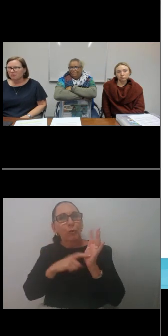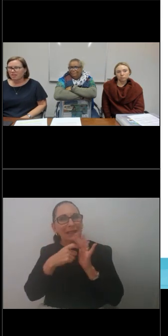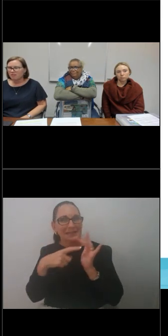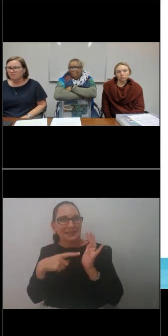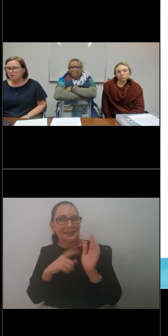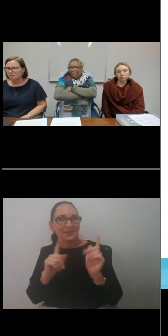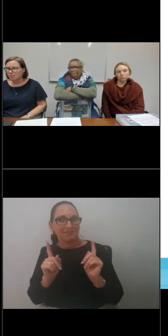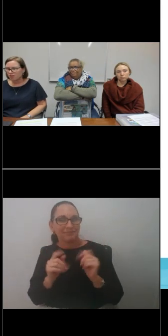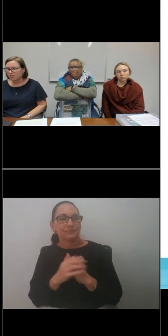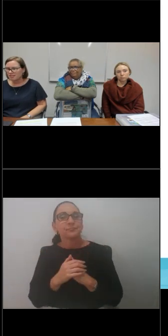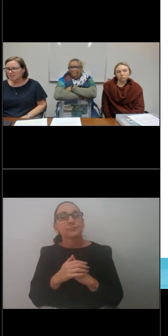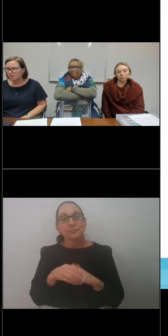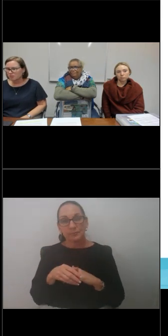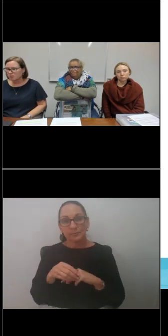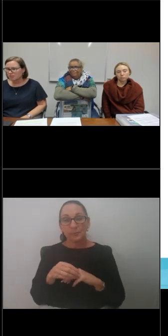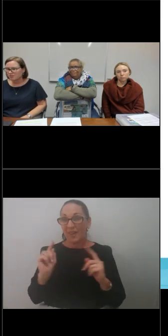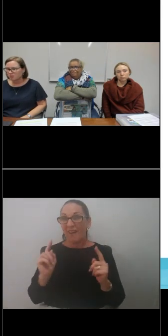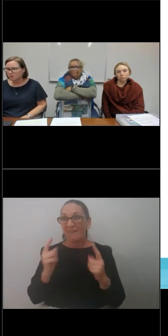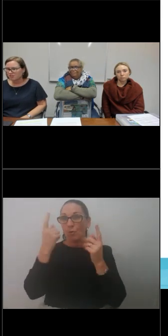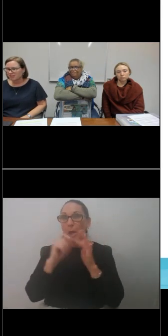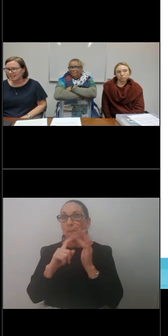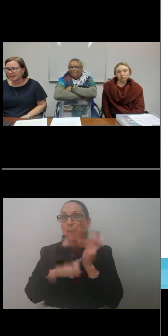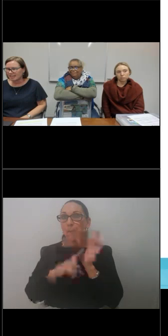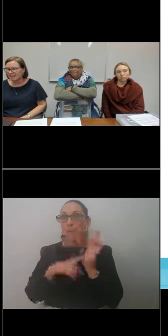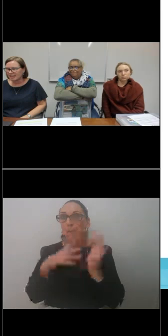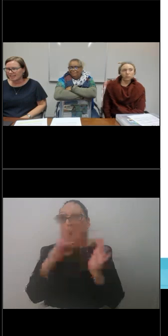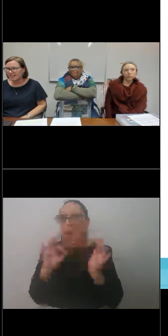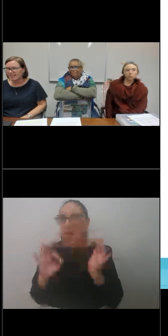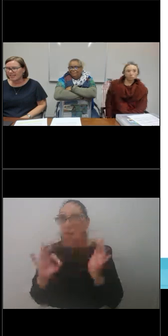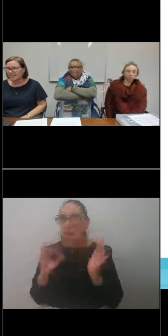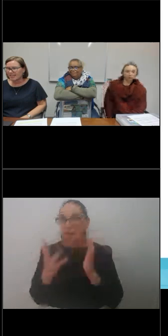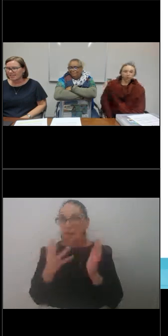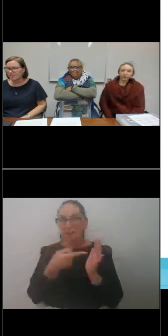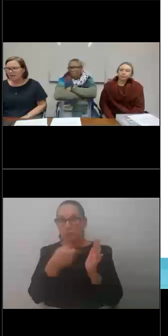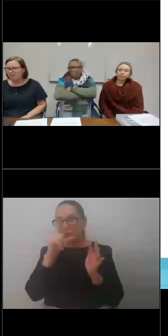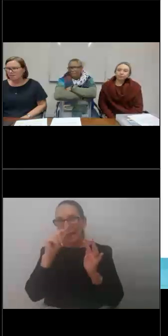our first poll this is an opportunity for you to answer some questions so our first